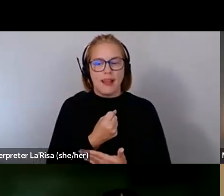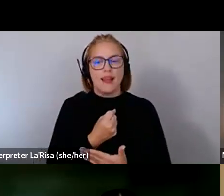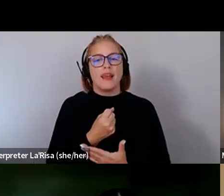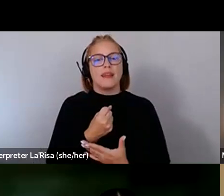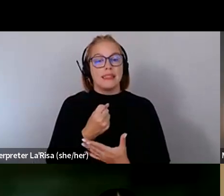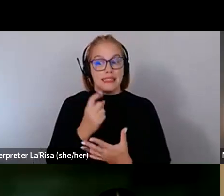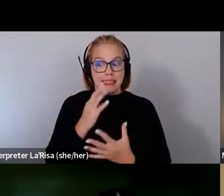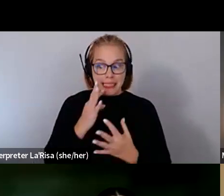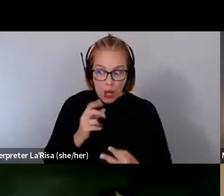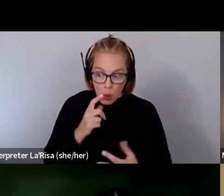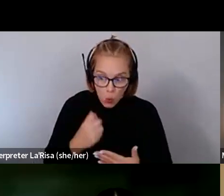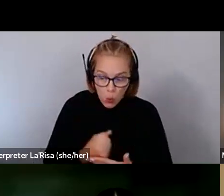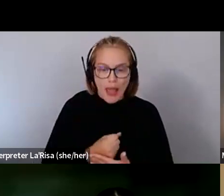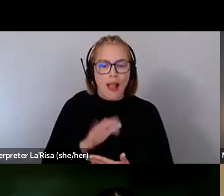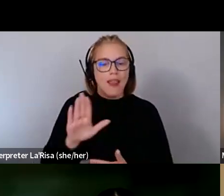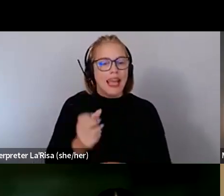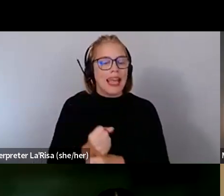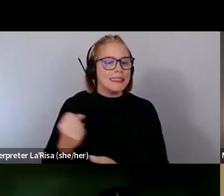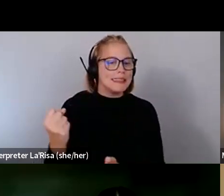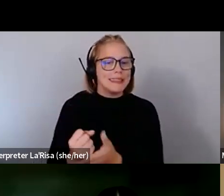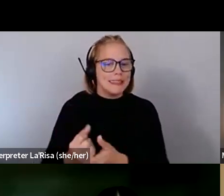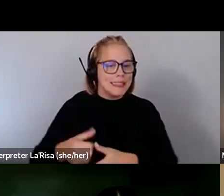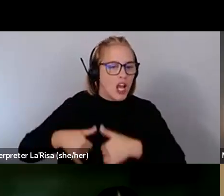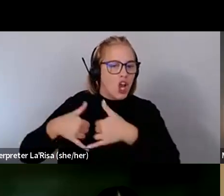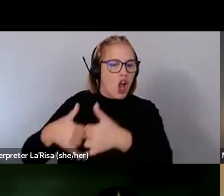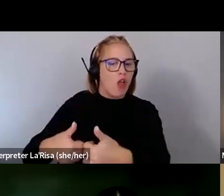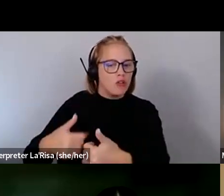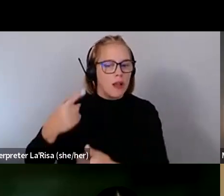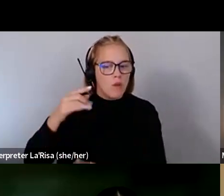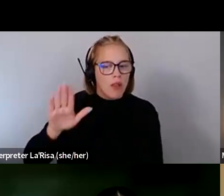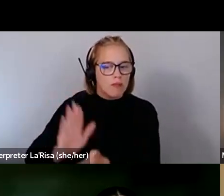a certain topic. We get essays from all over the state and we judge it,